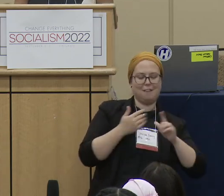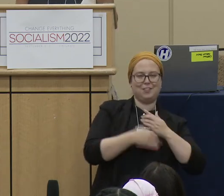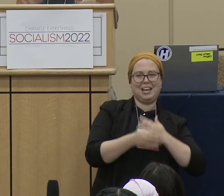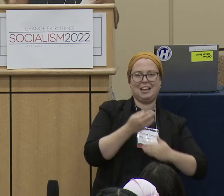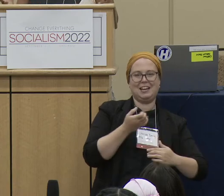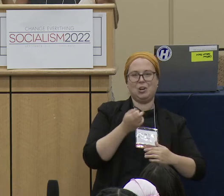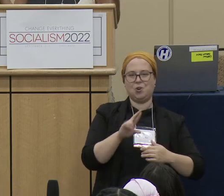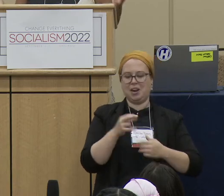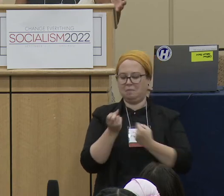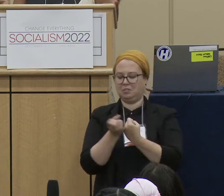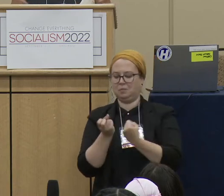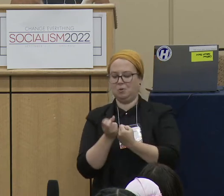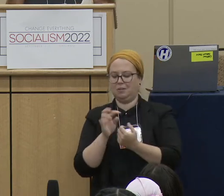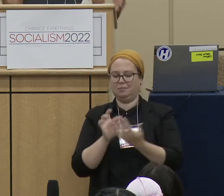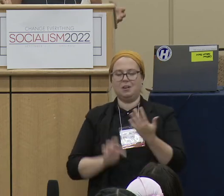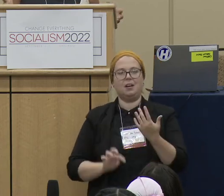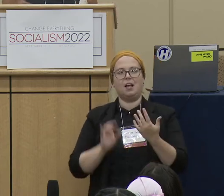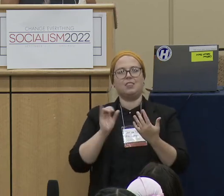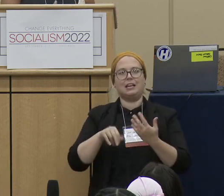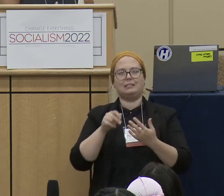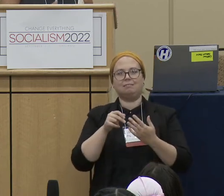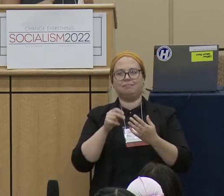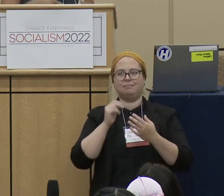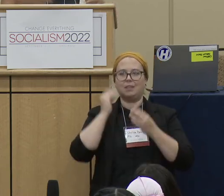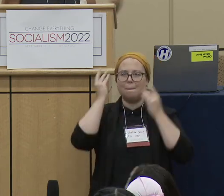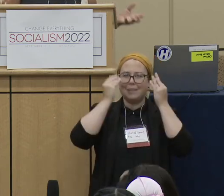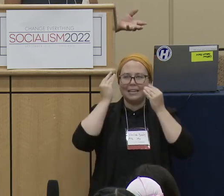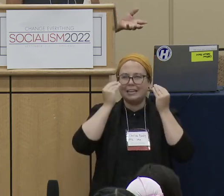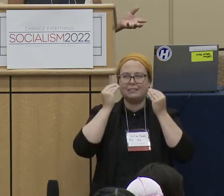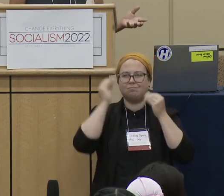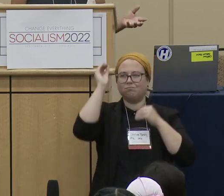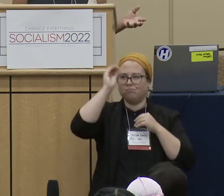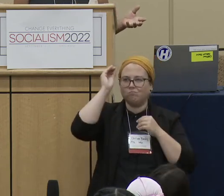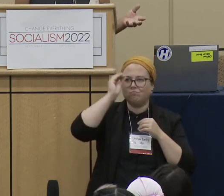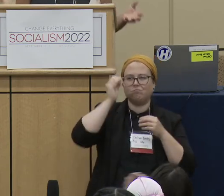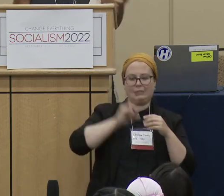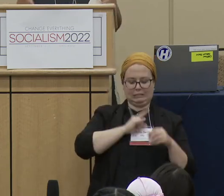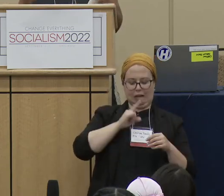handed, or I am, you know , a fan of X or Y. These are sort